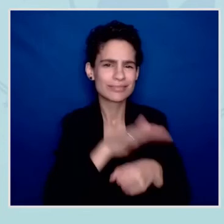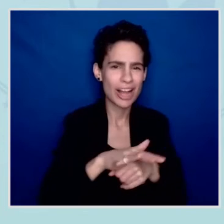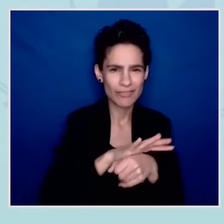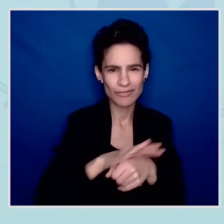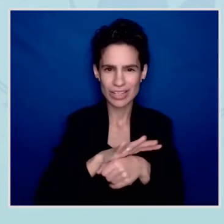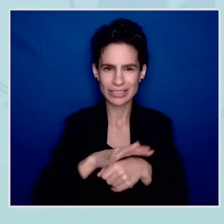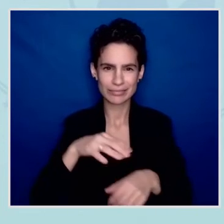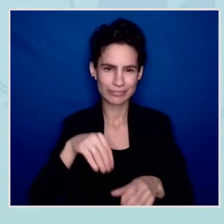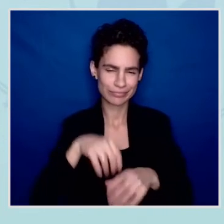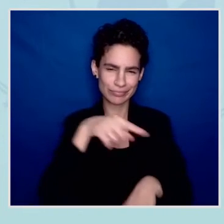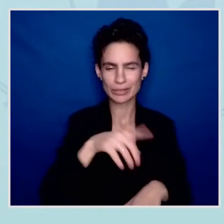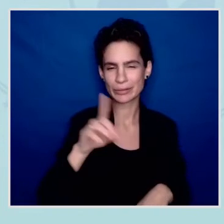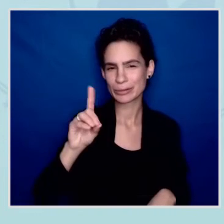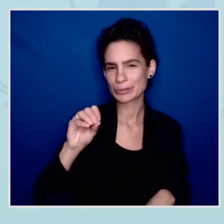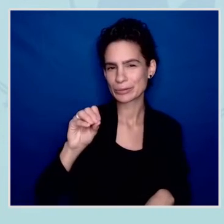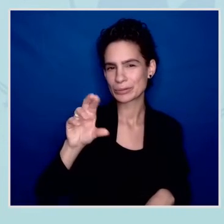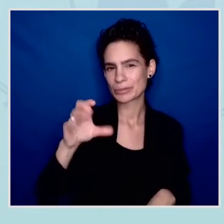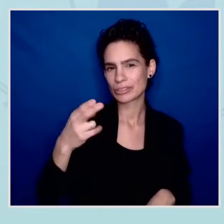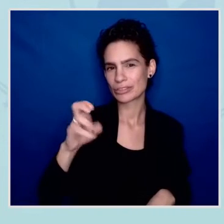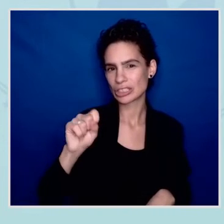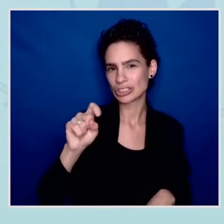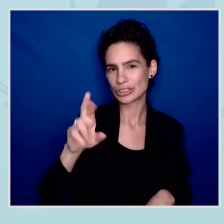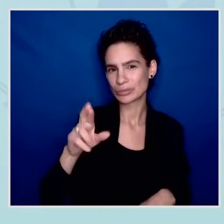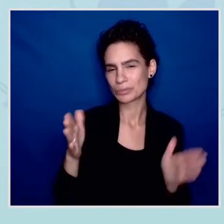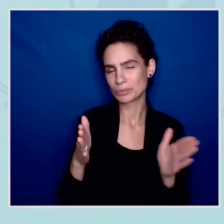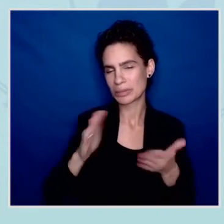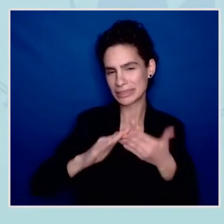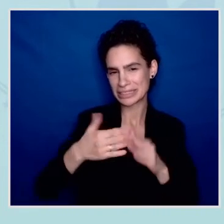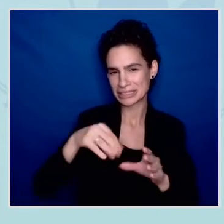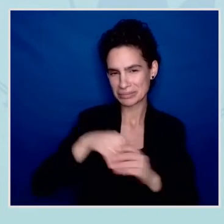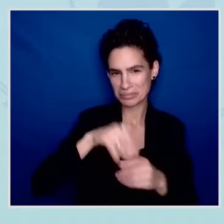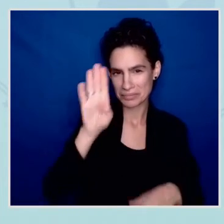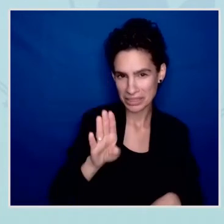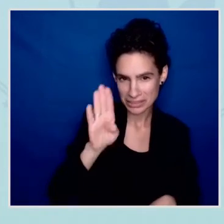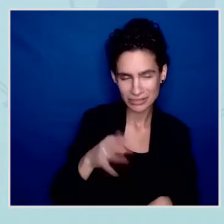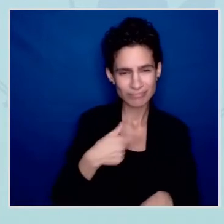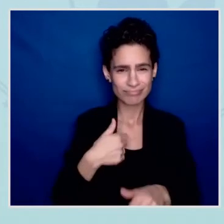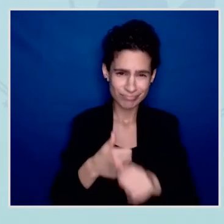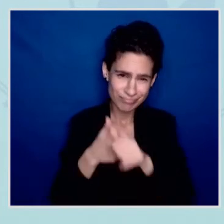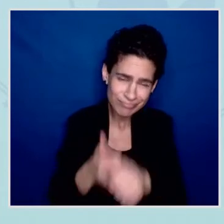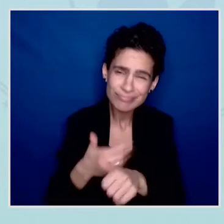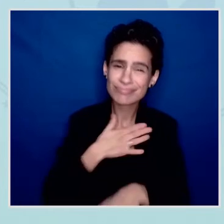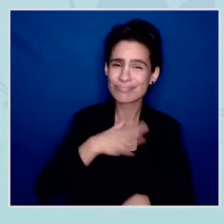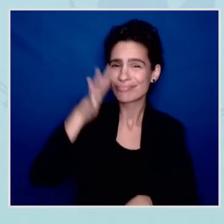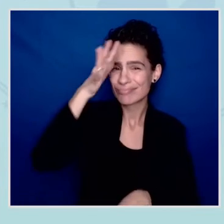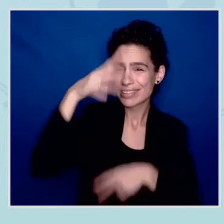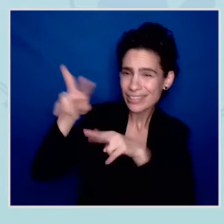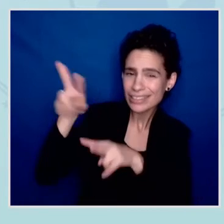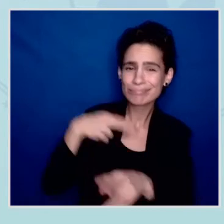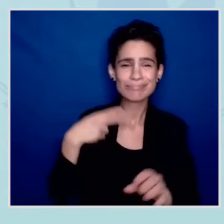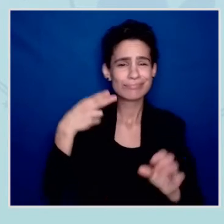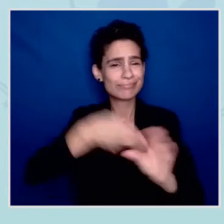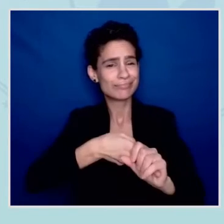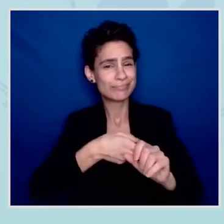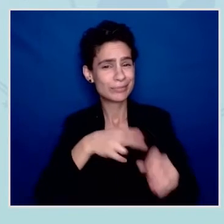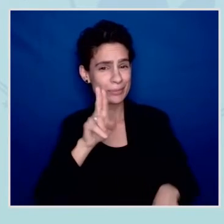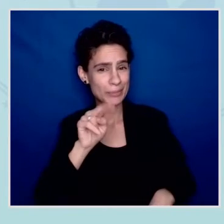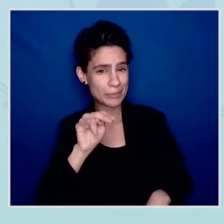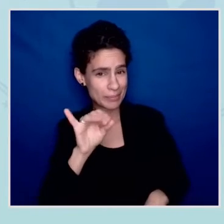AND MYSELF WITH DIGNITY AND SECURITY IN A MULTIETHNIC,